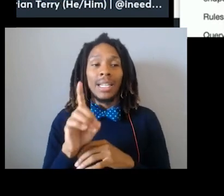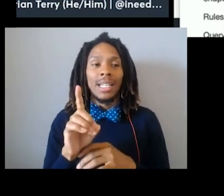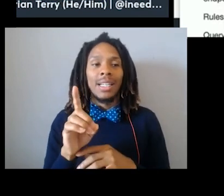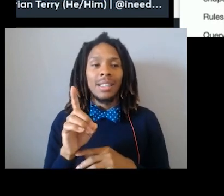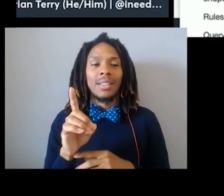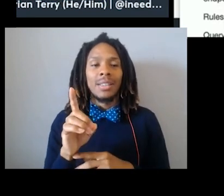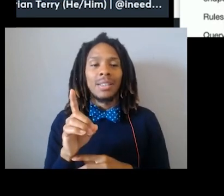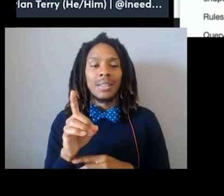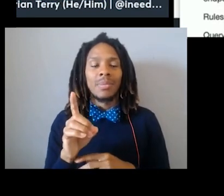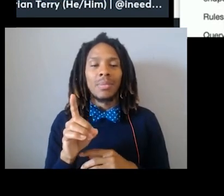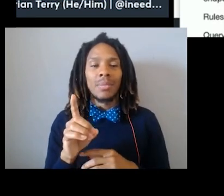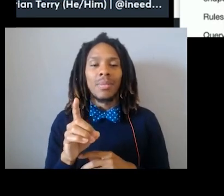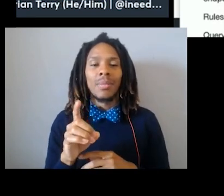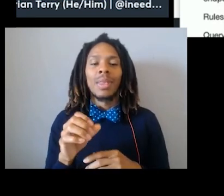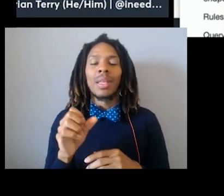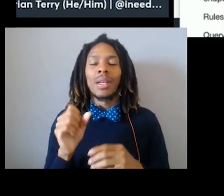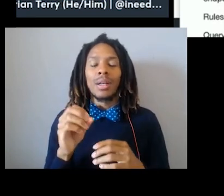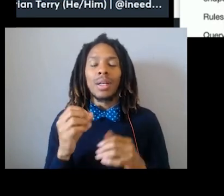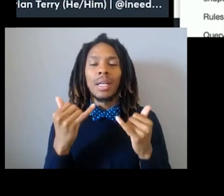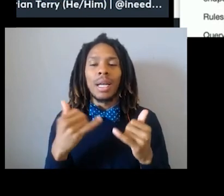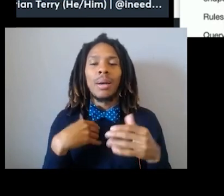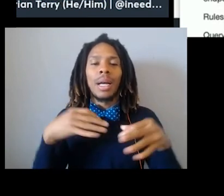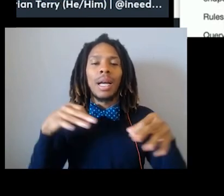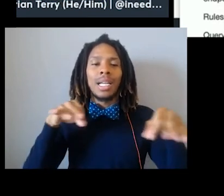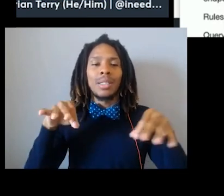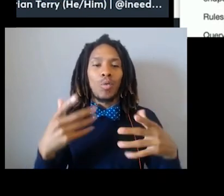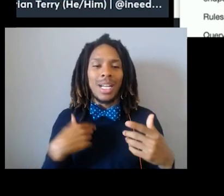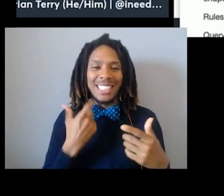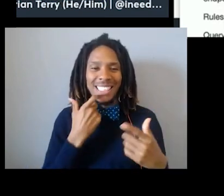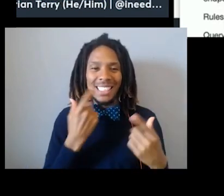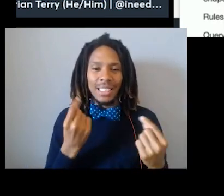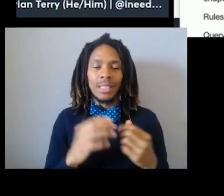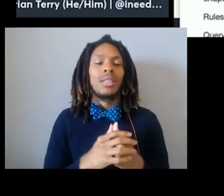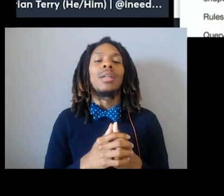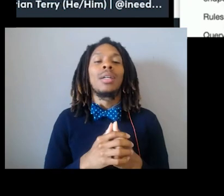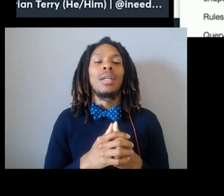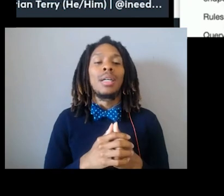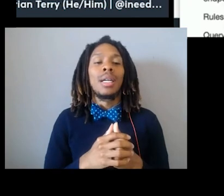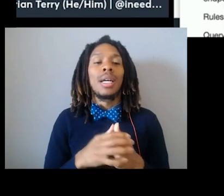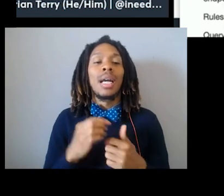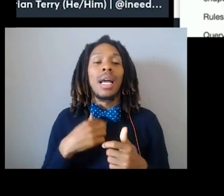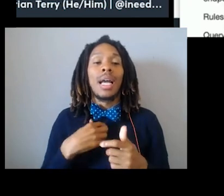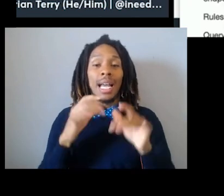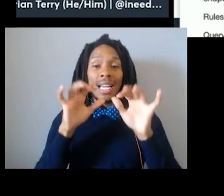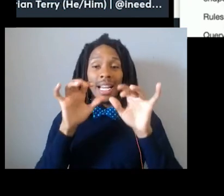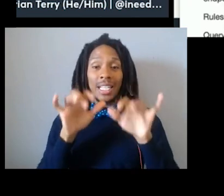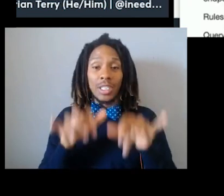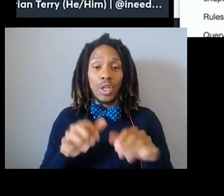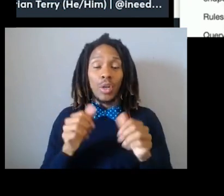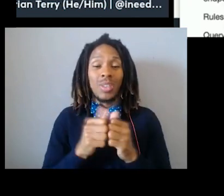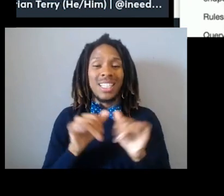Okay, so now let me just explain what I just did there. So I inserted it with the same token, so I would expect